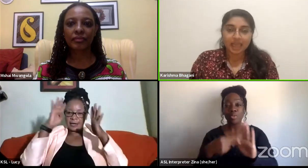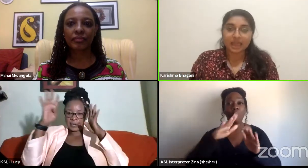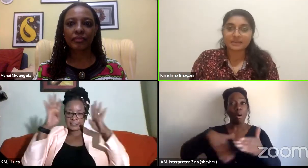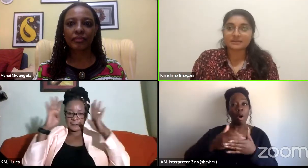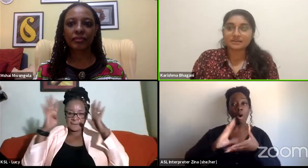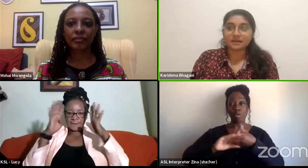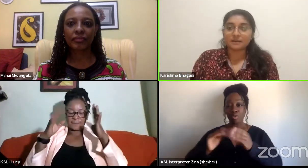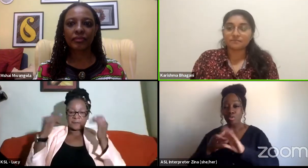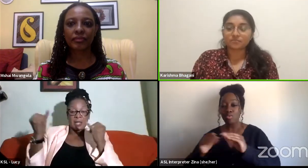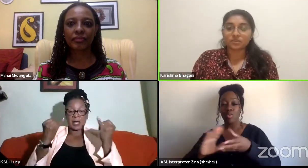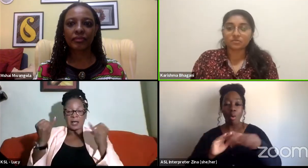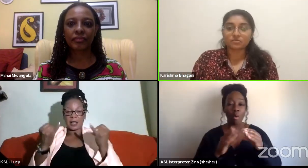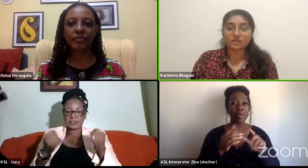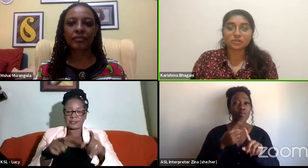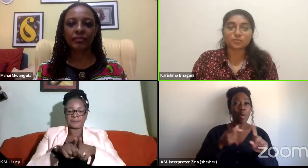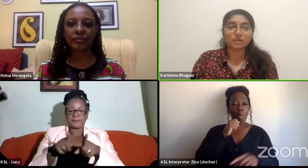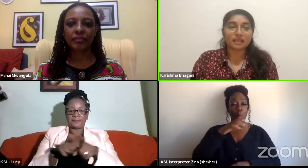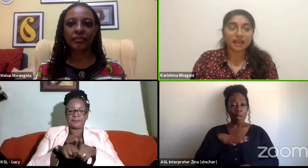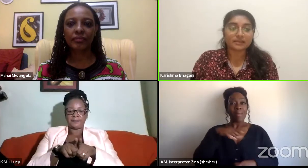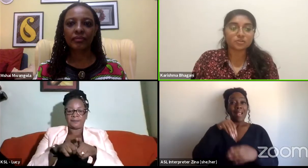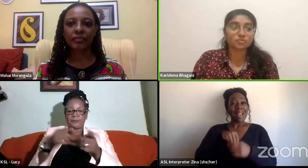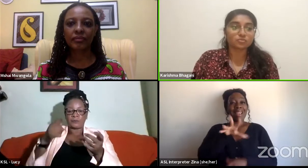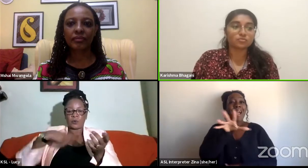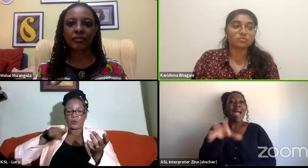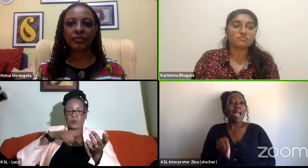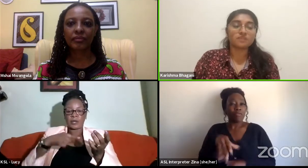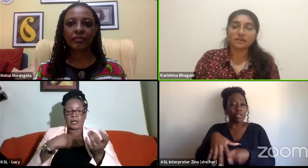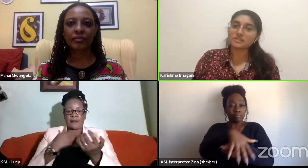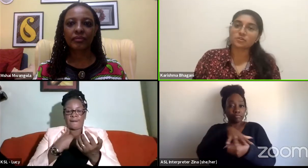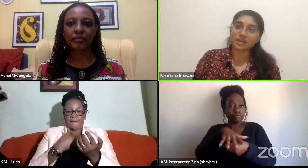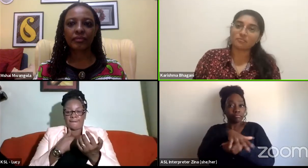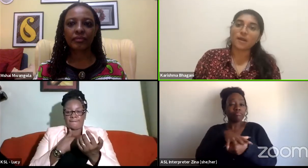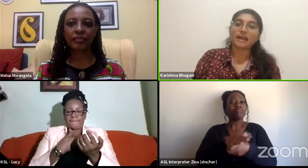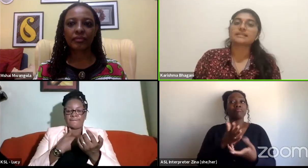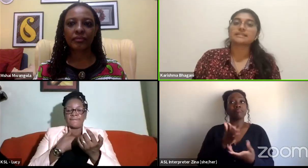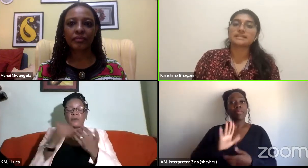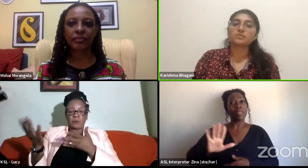and really to bring light to various creative practices,